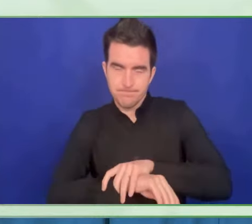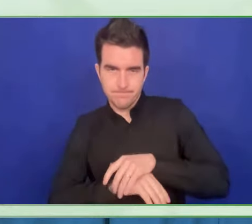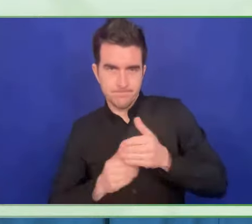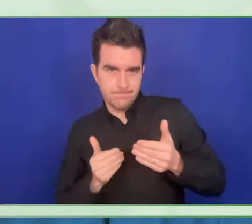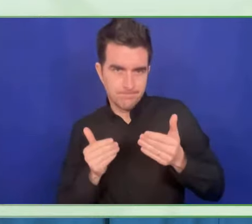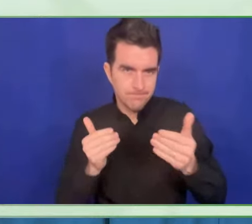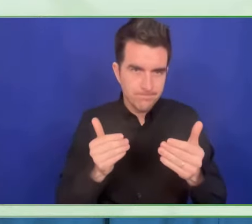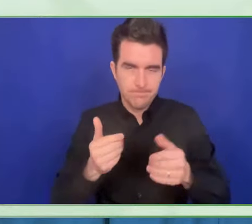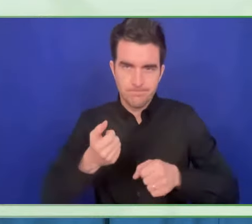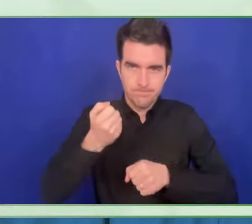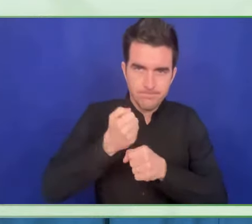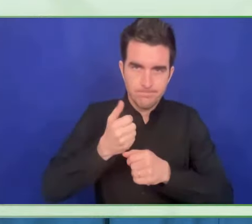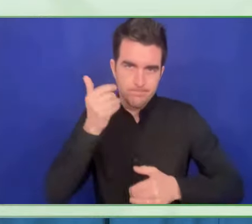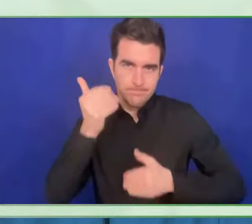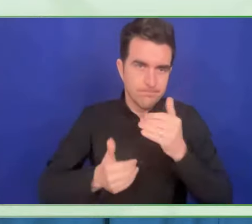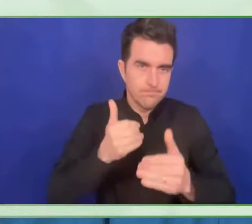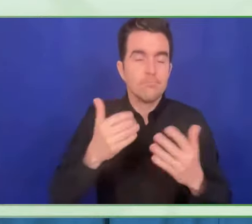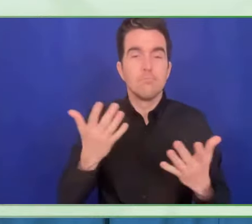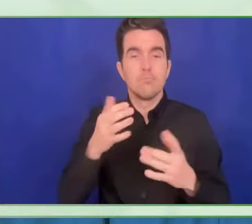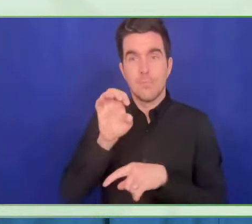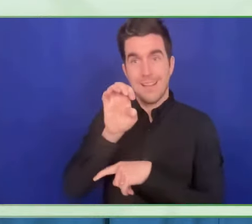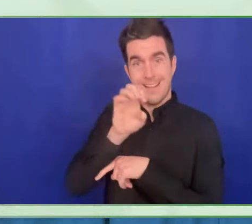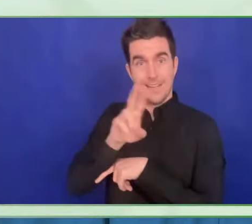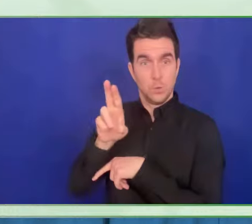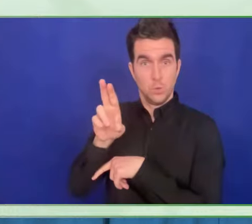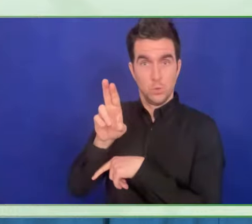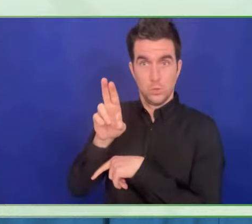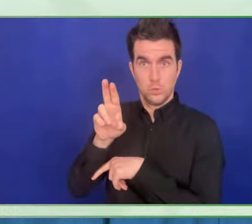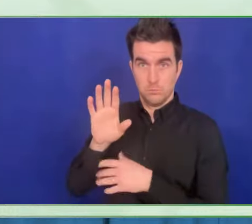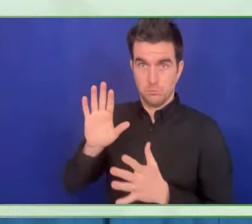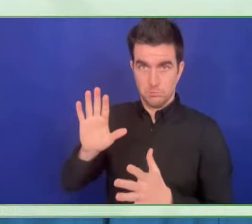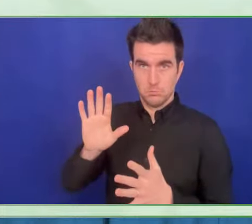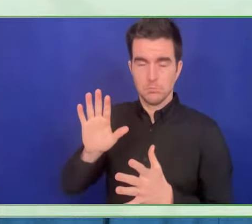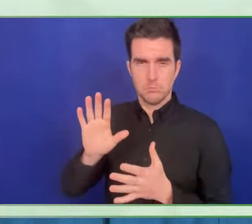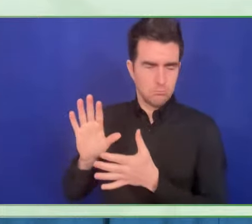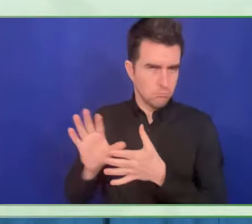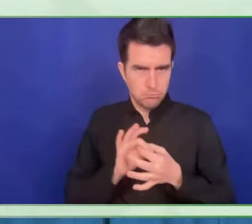and how to ensure that the rights are respected.